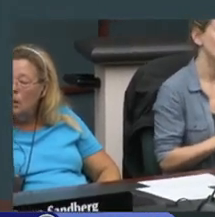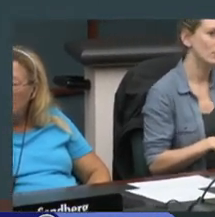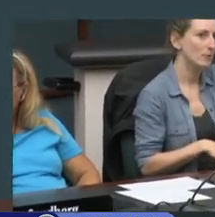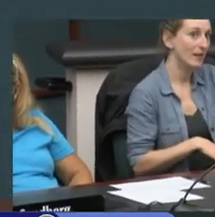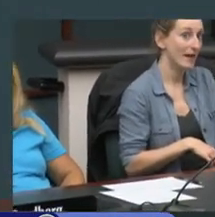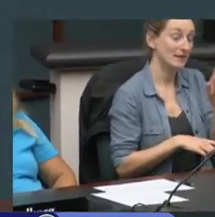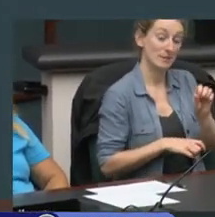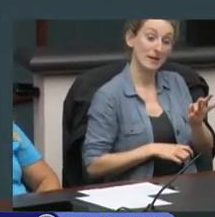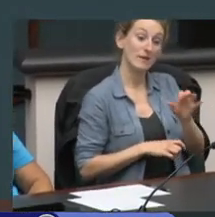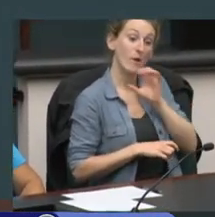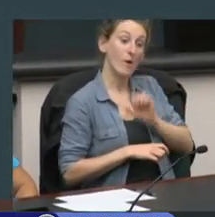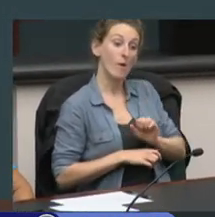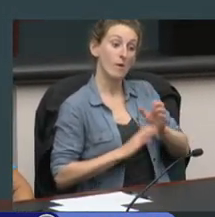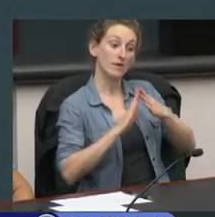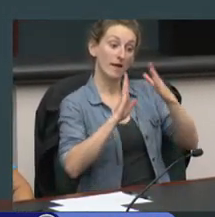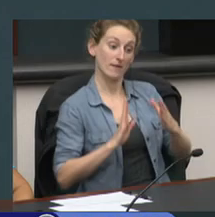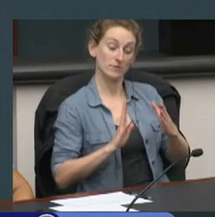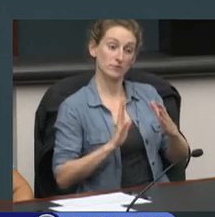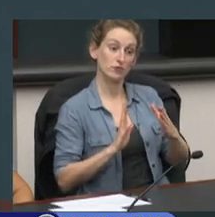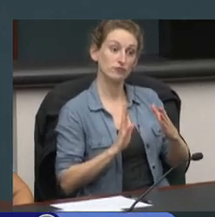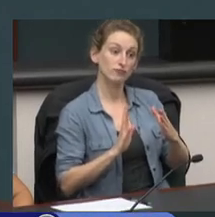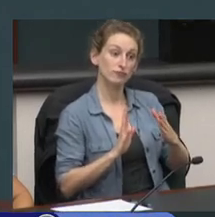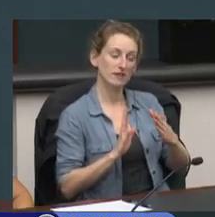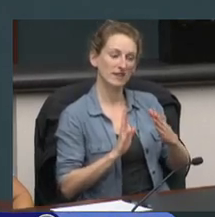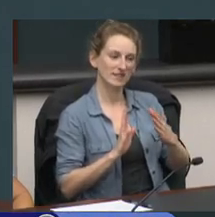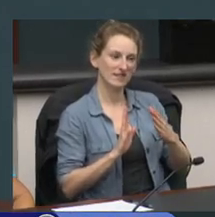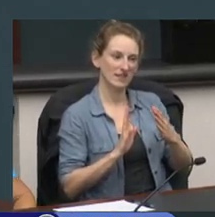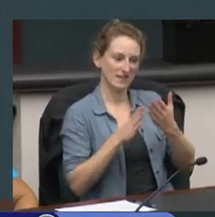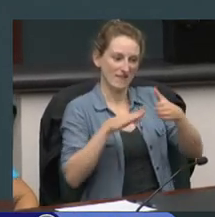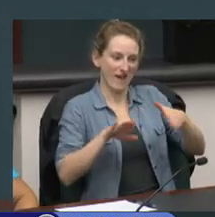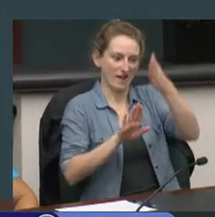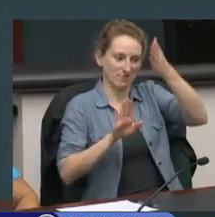thought you could condo eyes it wouldn't there be restrictions about how you had